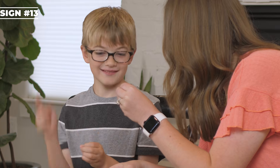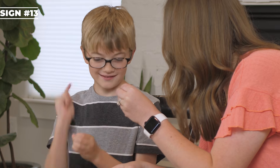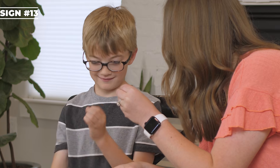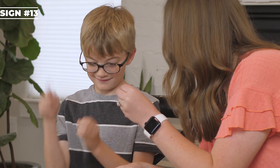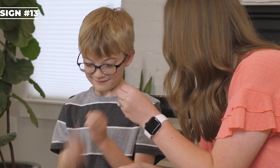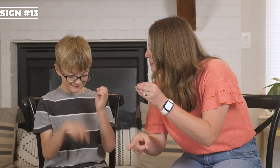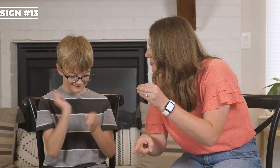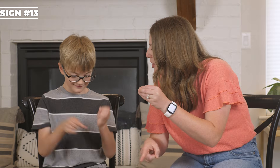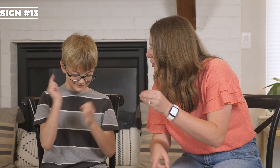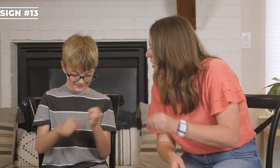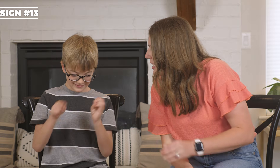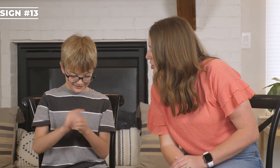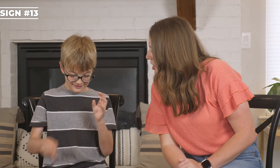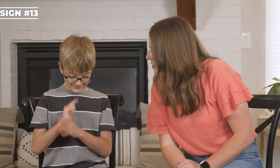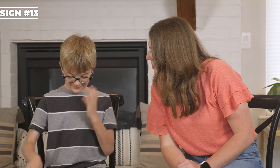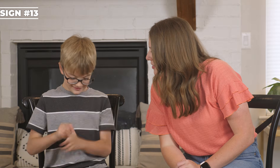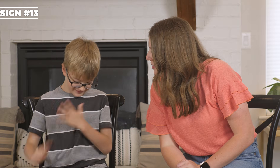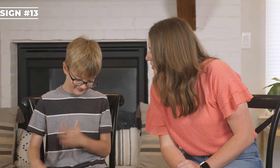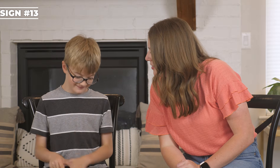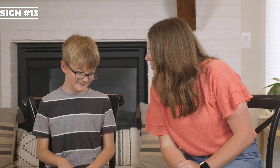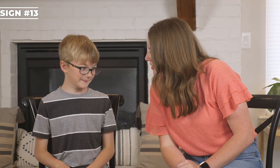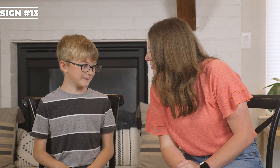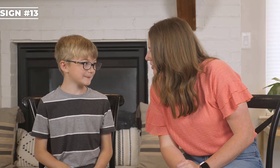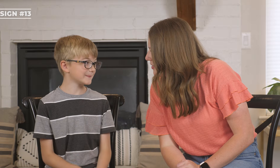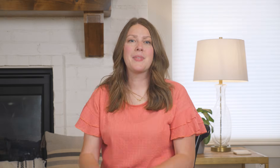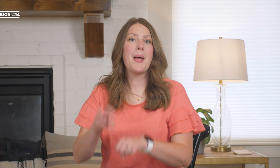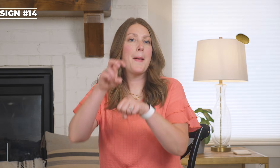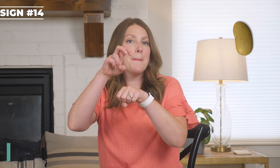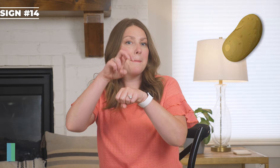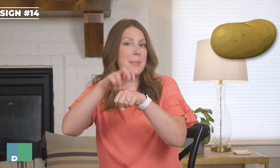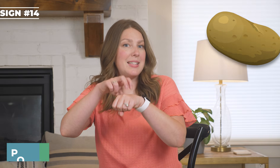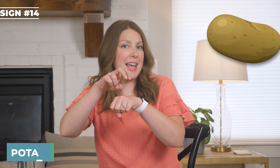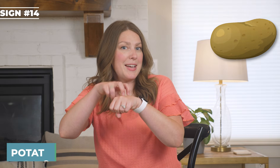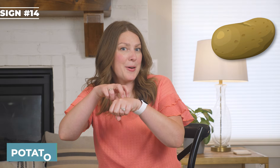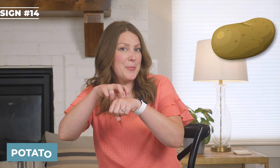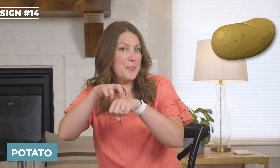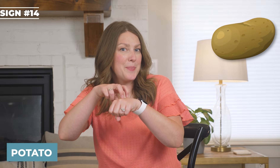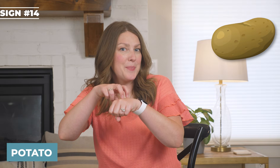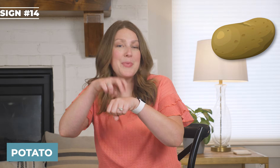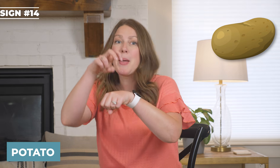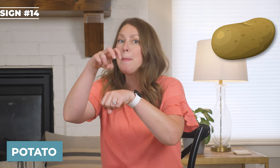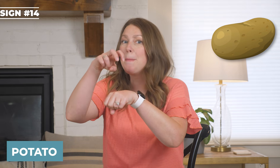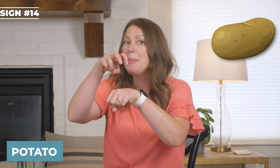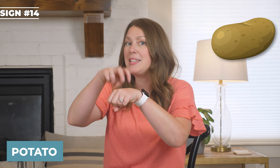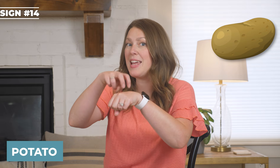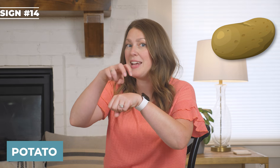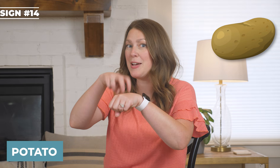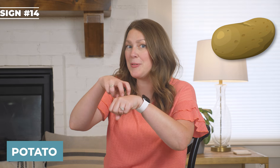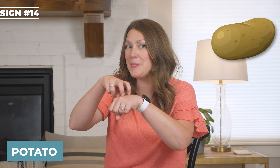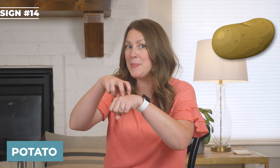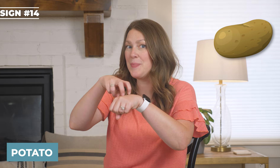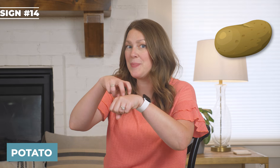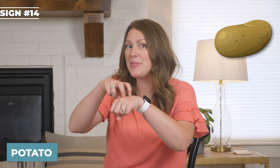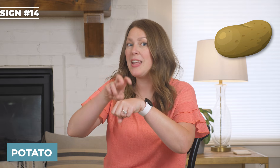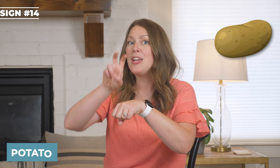Good job. Are you like a ninja? Potato.